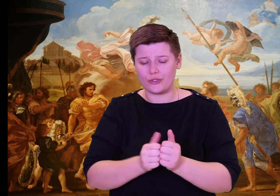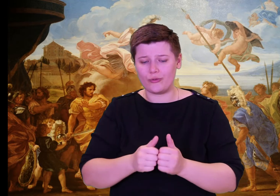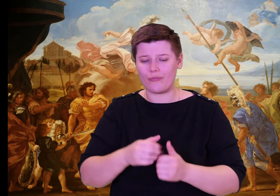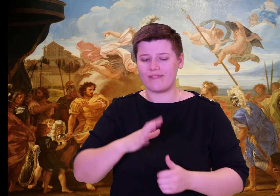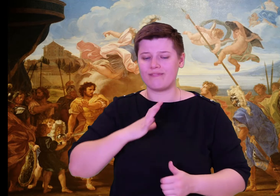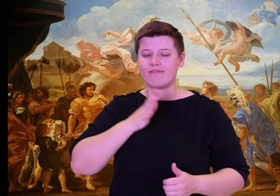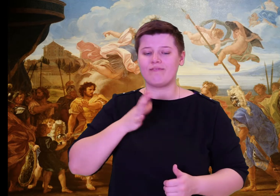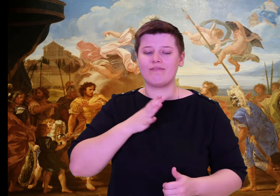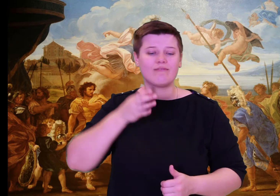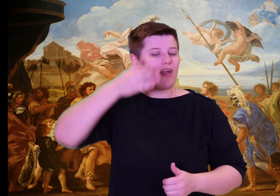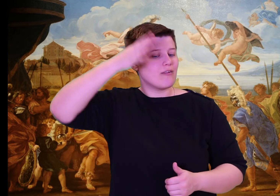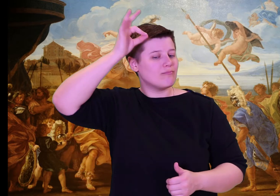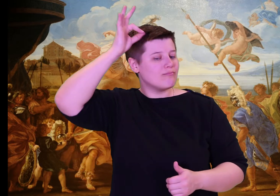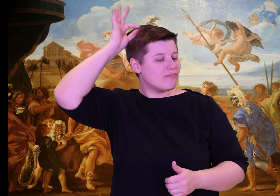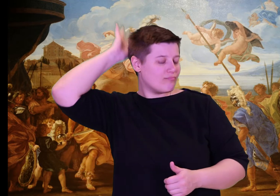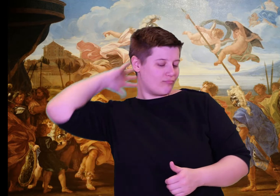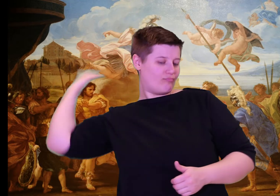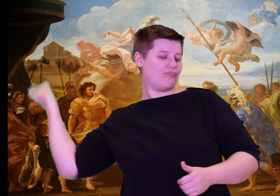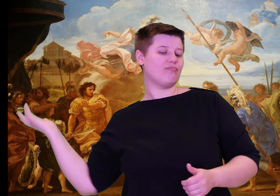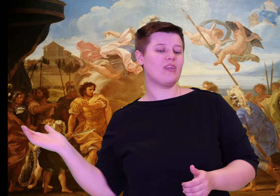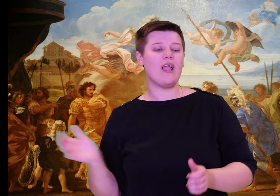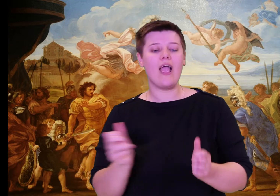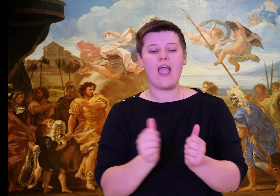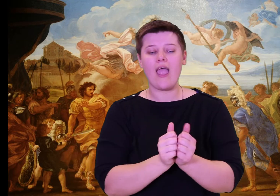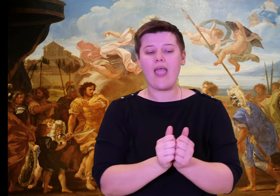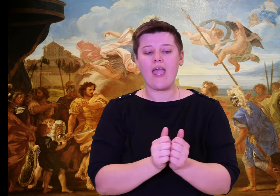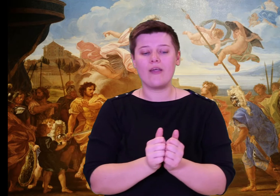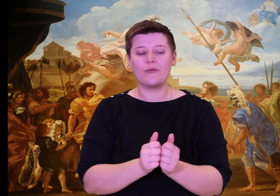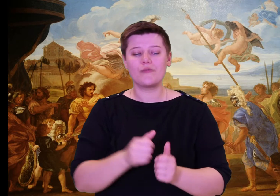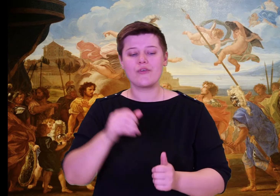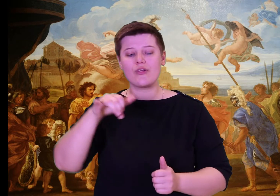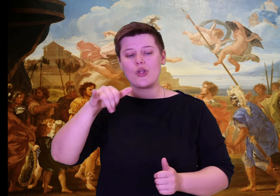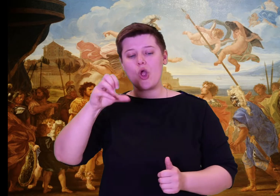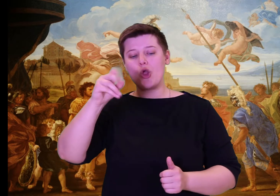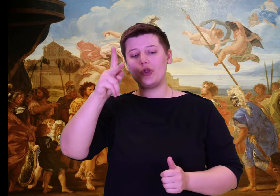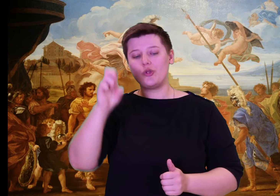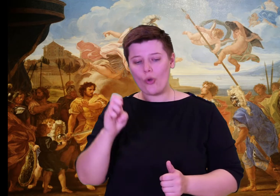of Zeus, who also glorified your noble father.